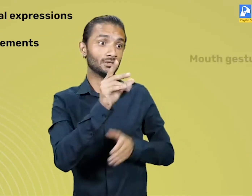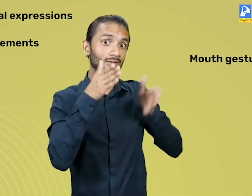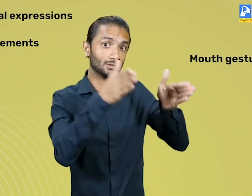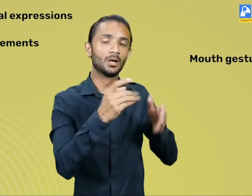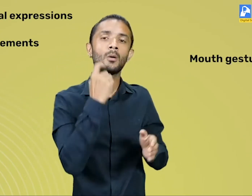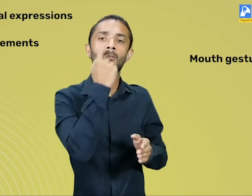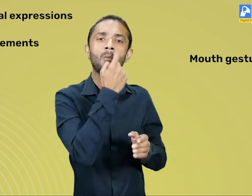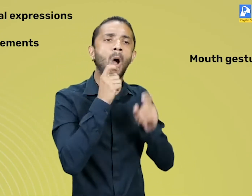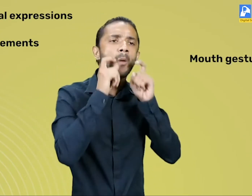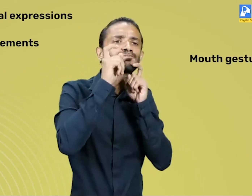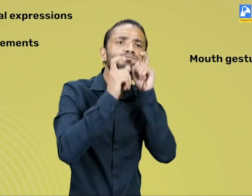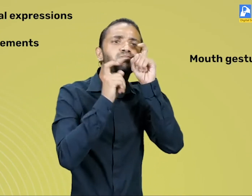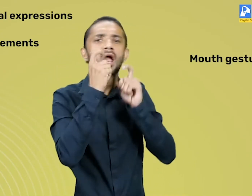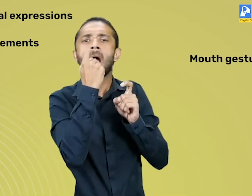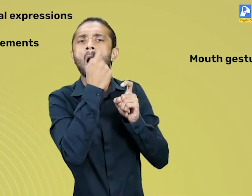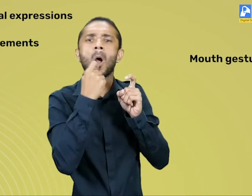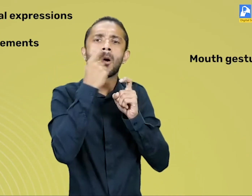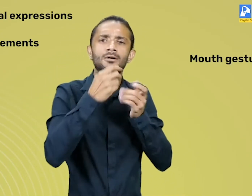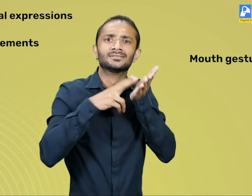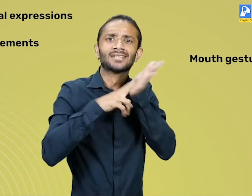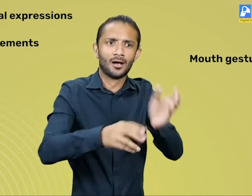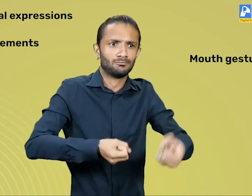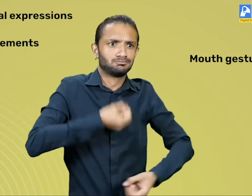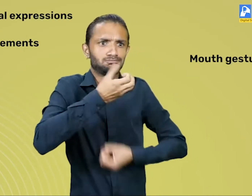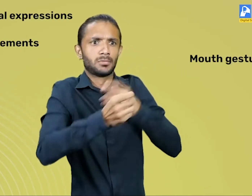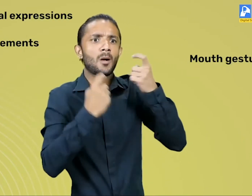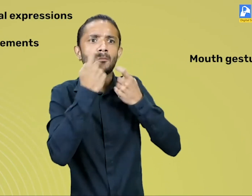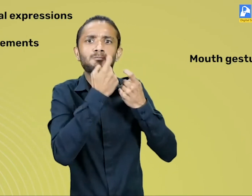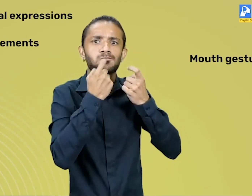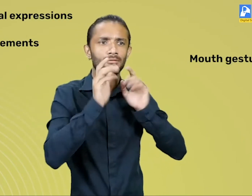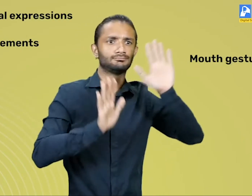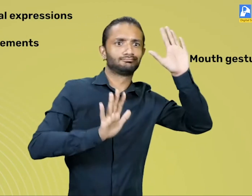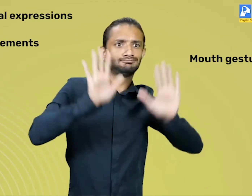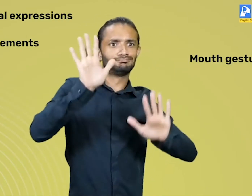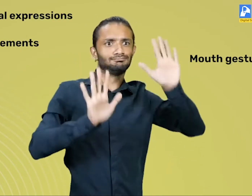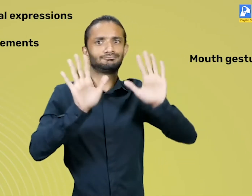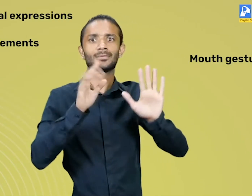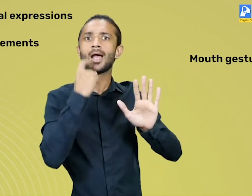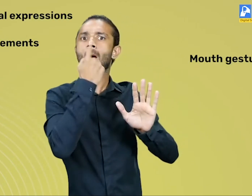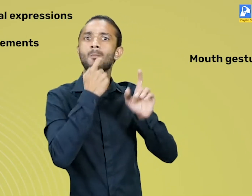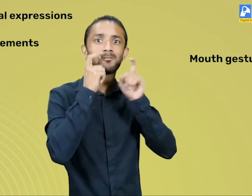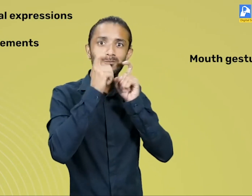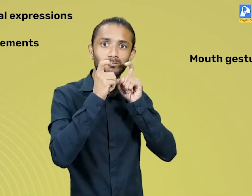The second rule is mouth gestures, when mouthing is naturally expressed through actions,